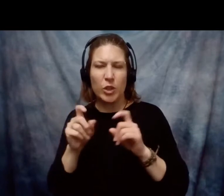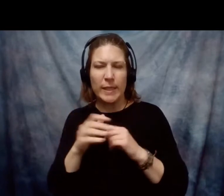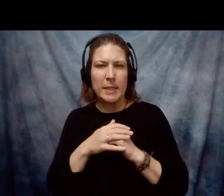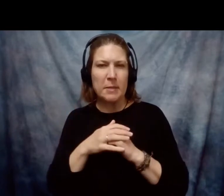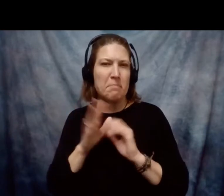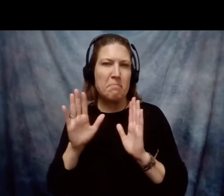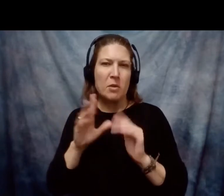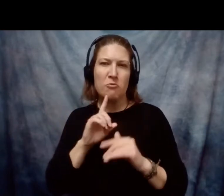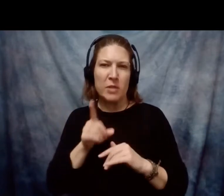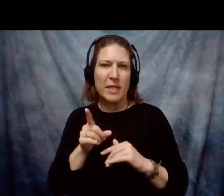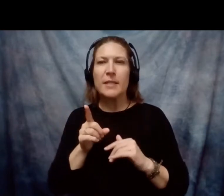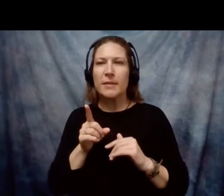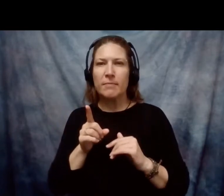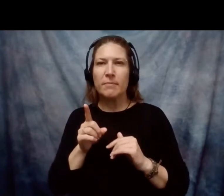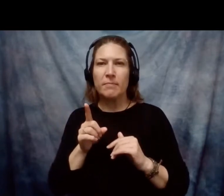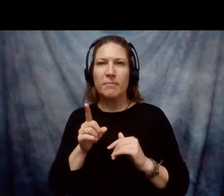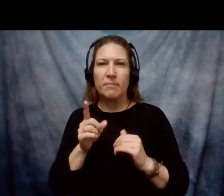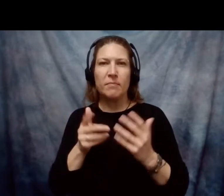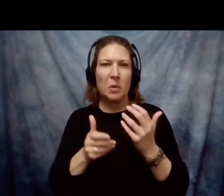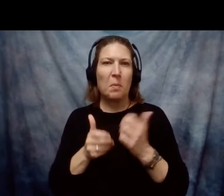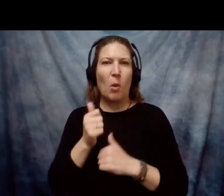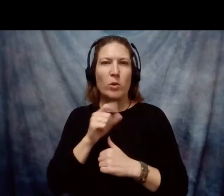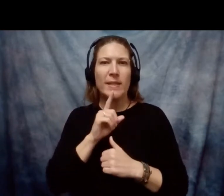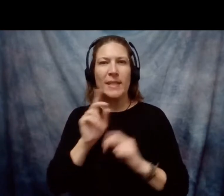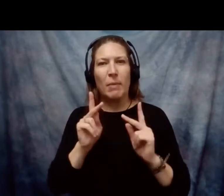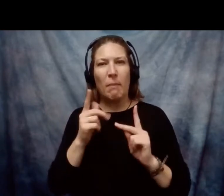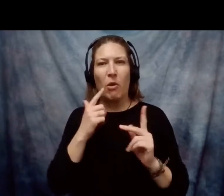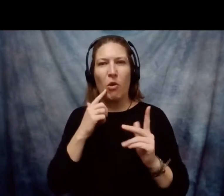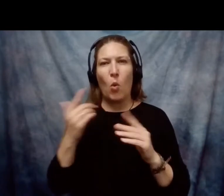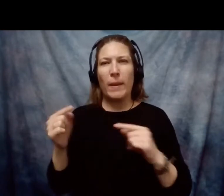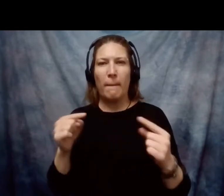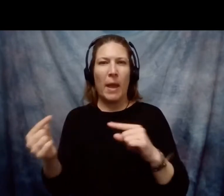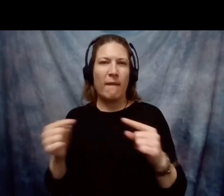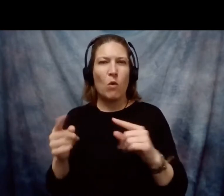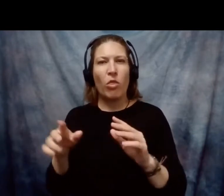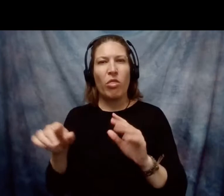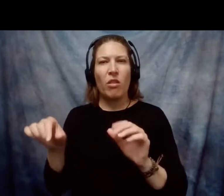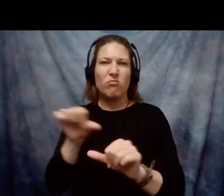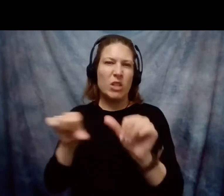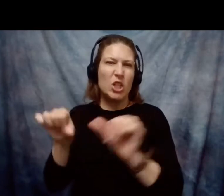is kind of people going back and forth with one another sure sure so i do see a question here as